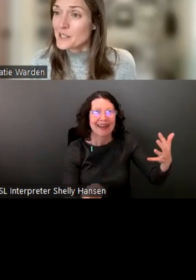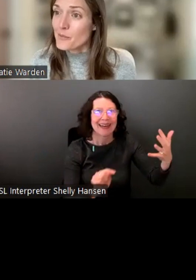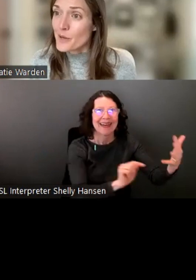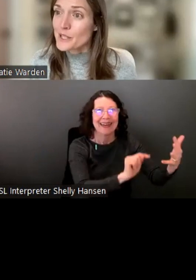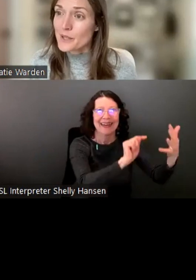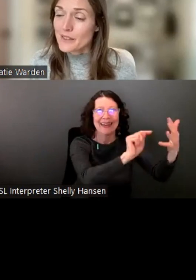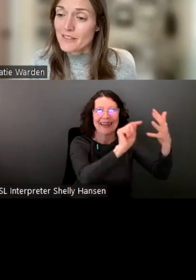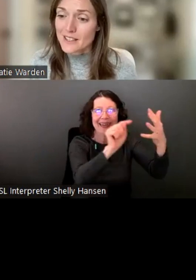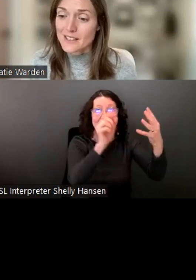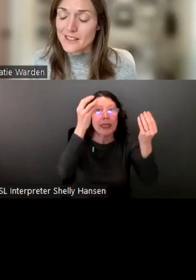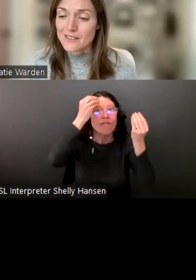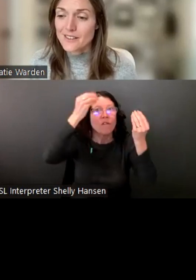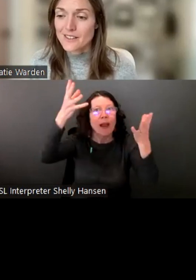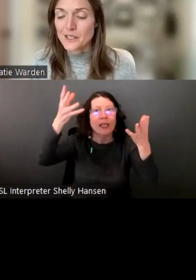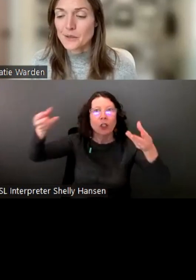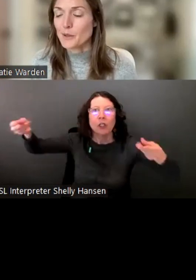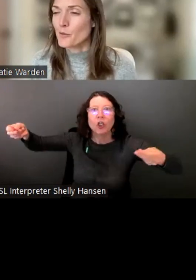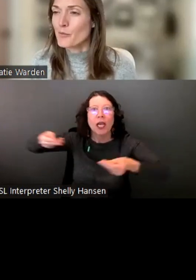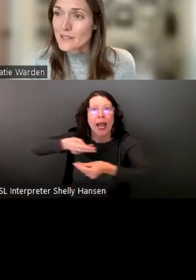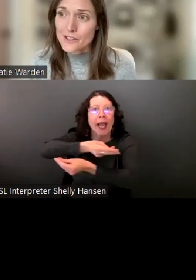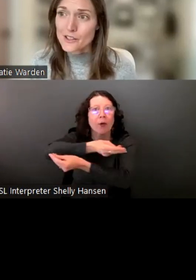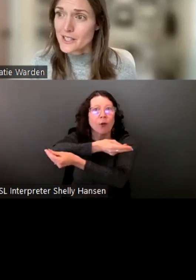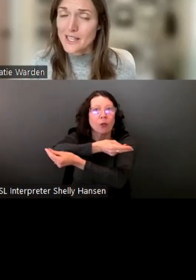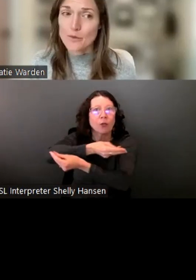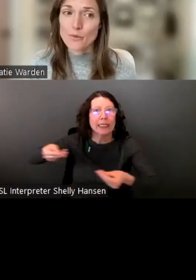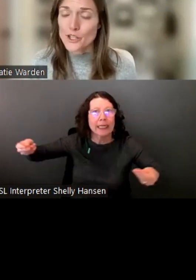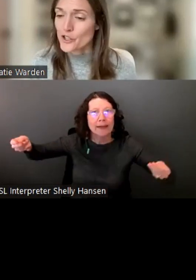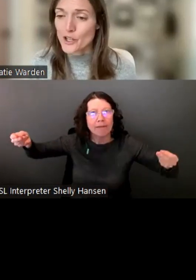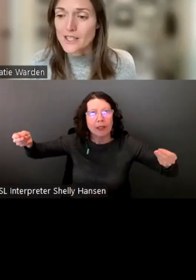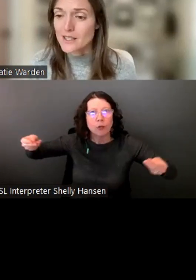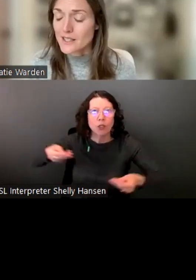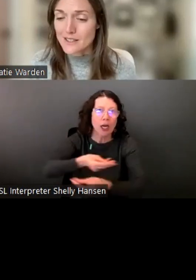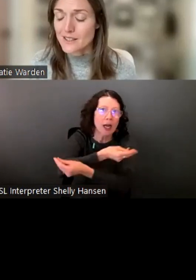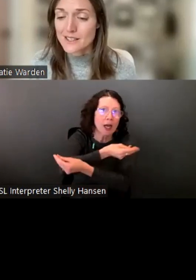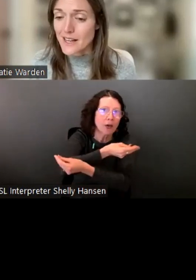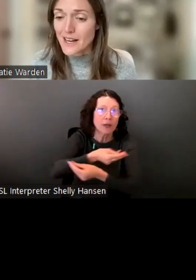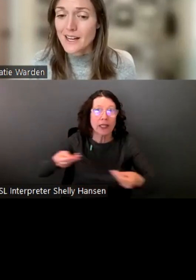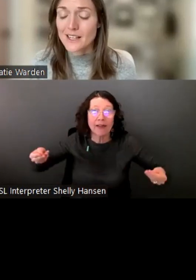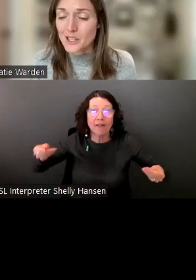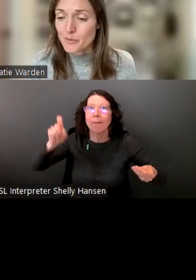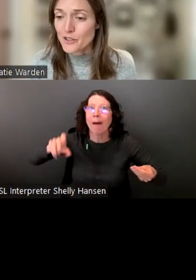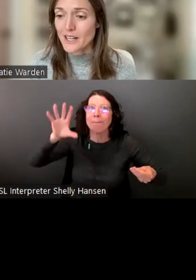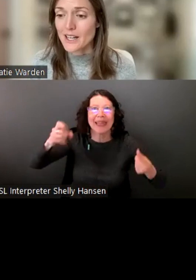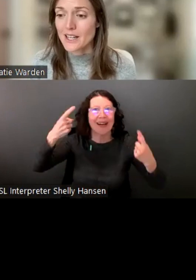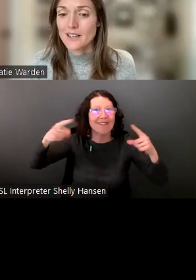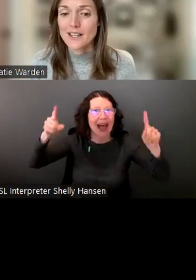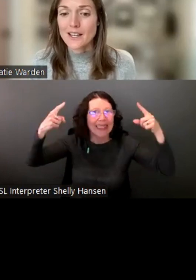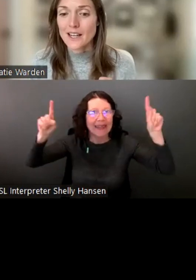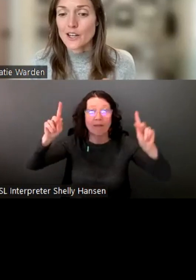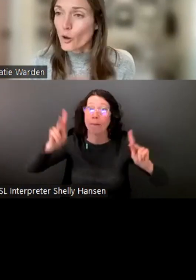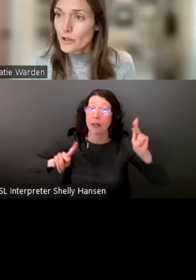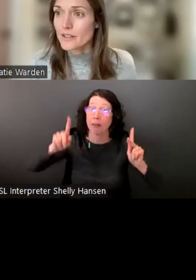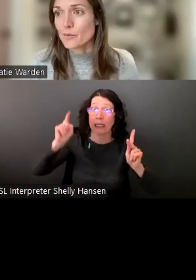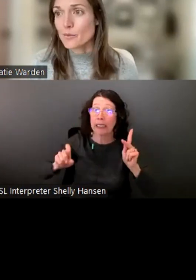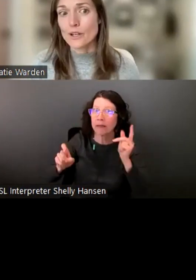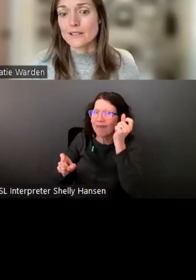This must be effective, right? People must understand what you're trying to say and communicate at all of these points